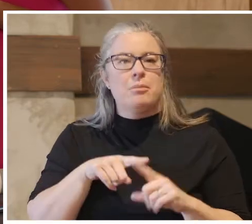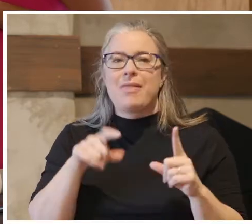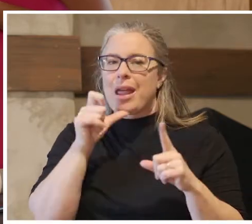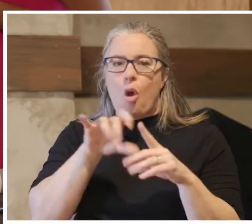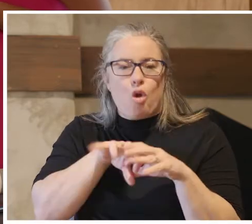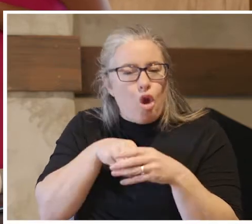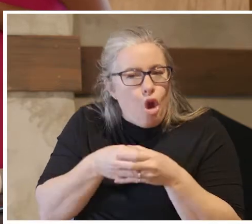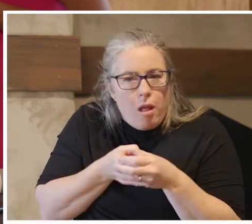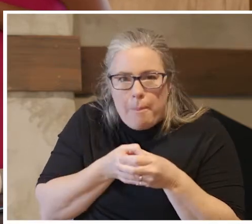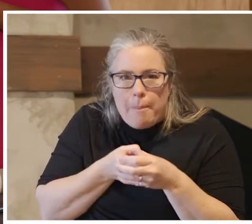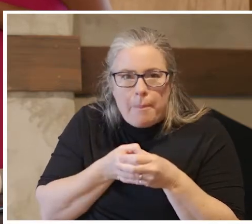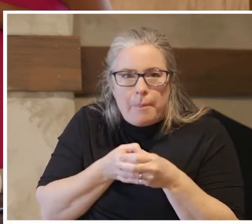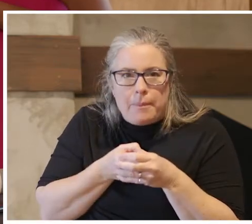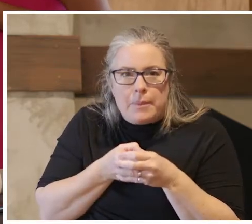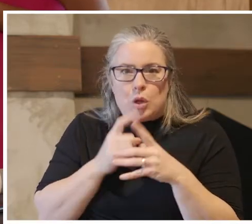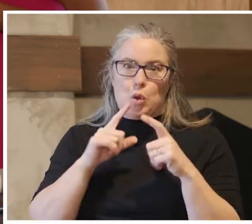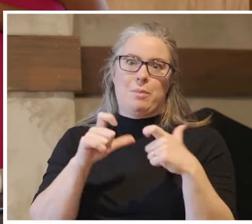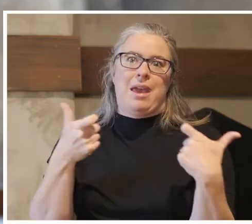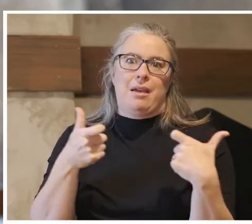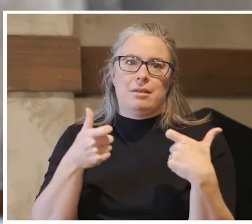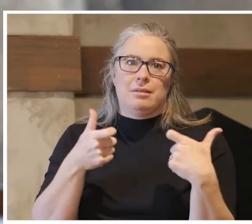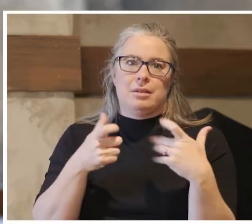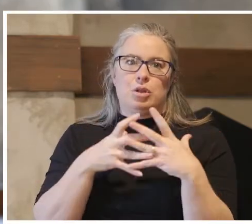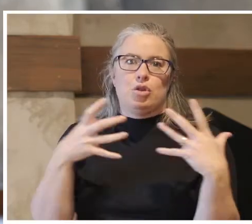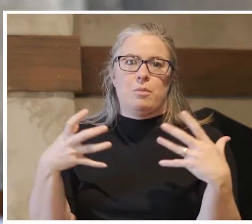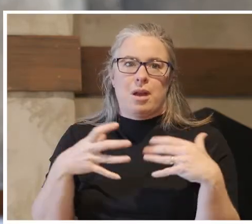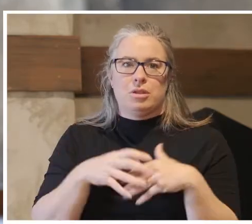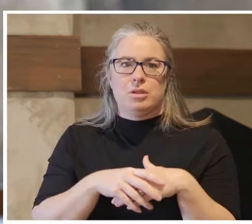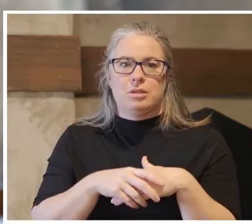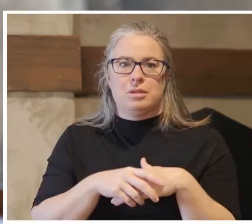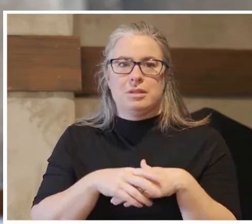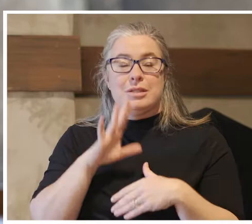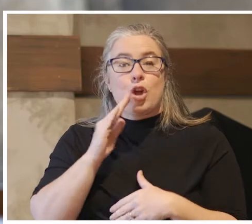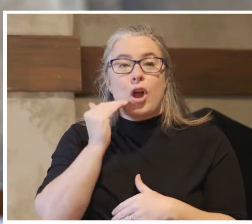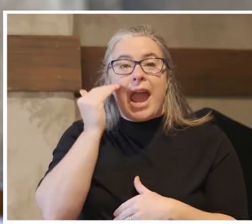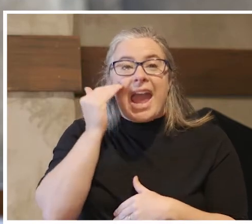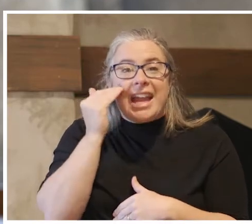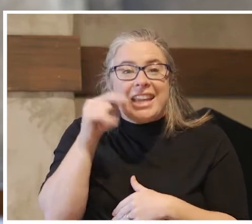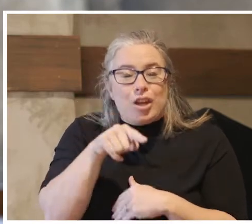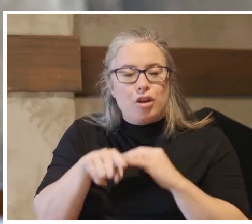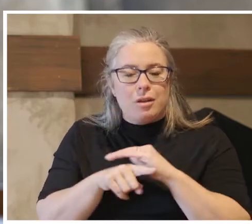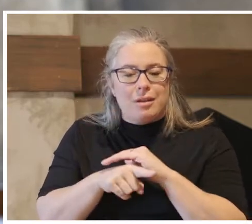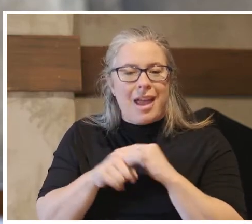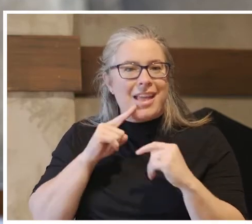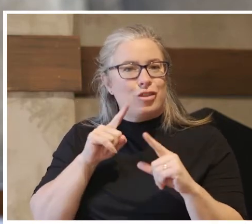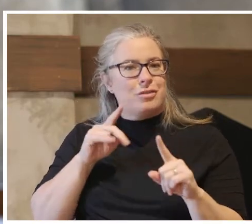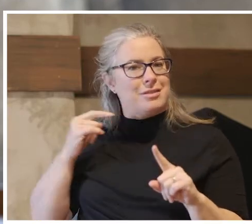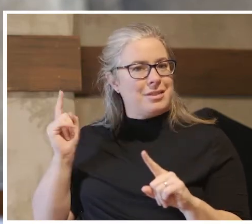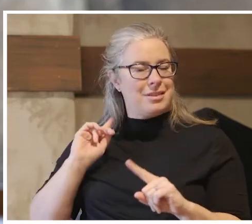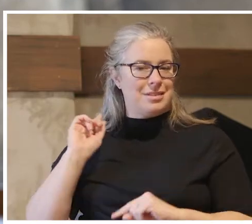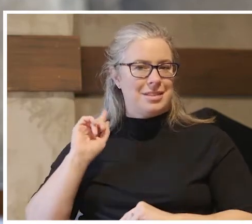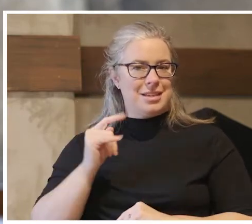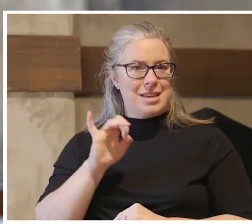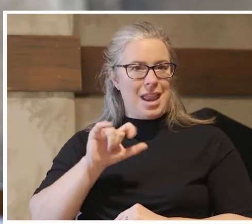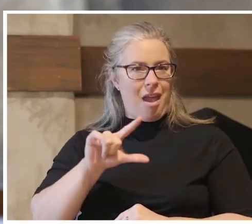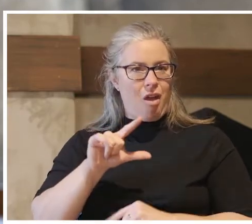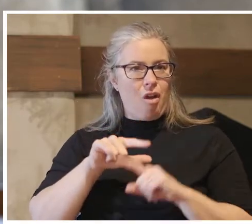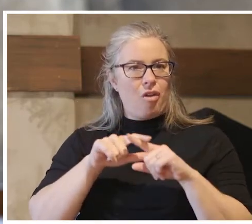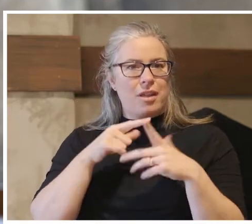but they don't curl up all the way 'cause they're too big, they have too much body. So this is her head here and her tail and they meet right here at the top,